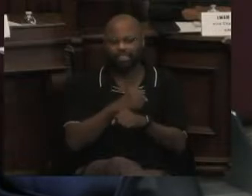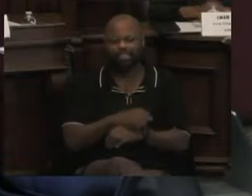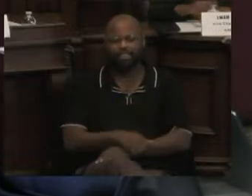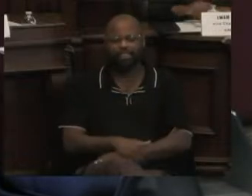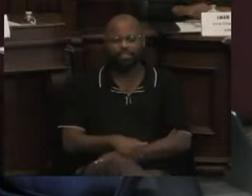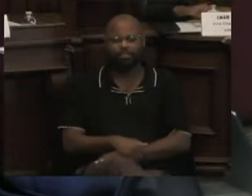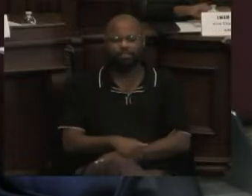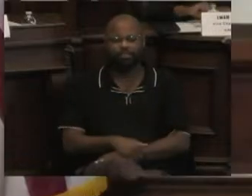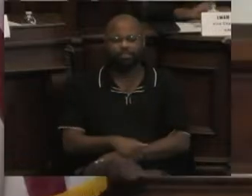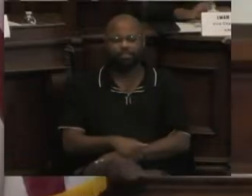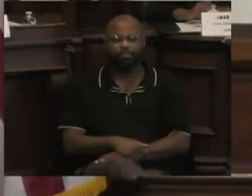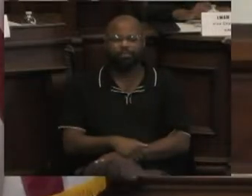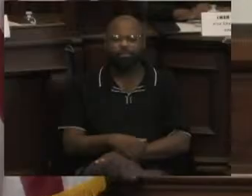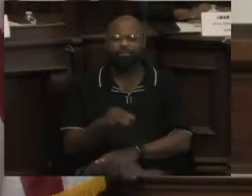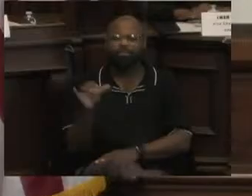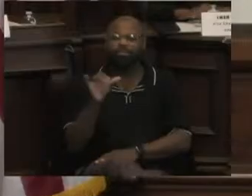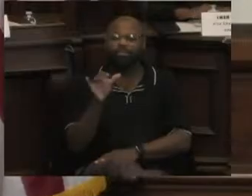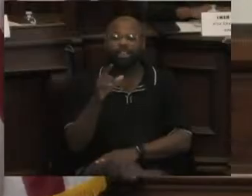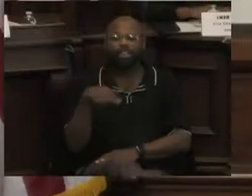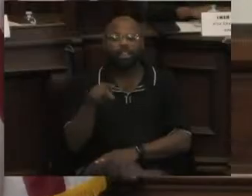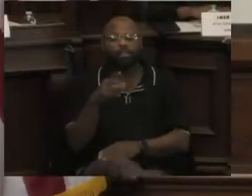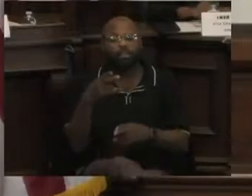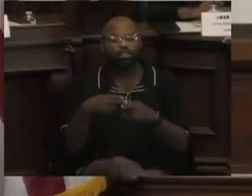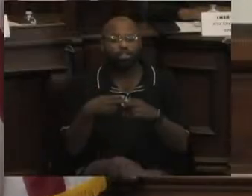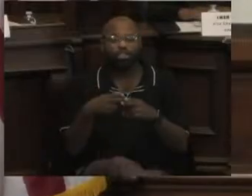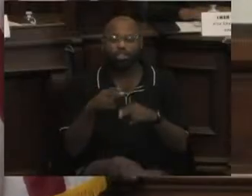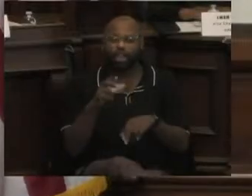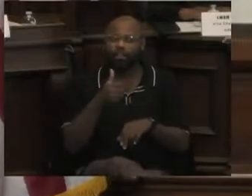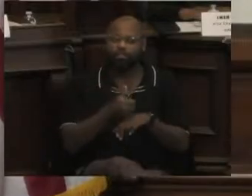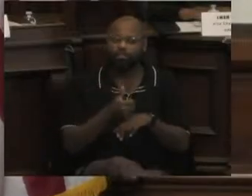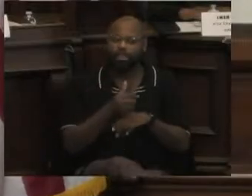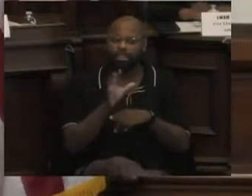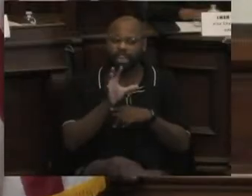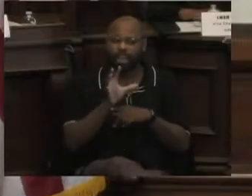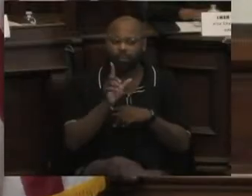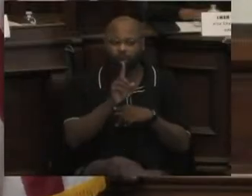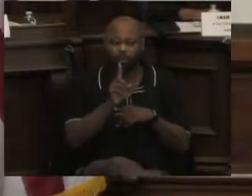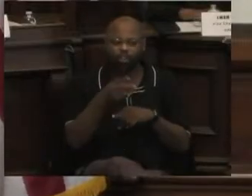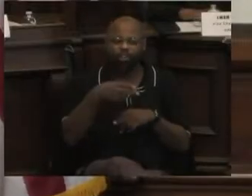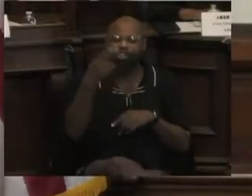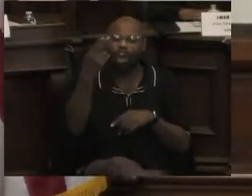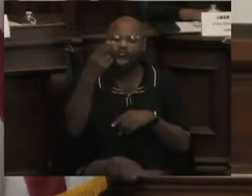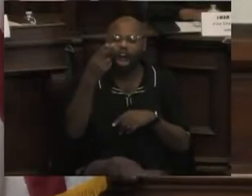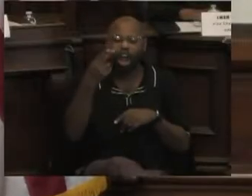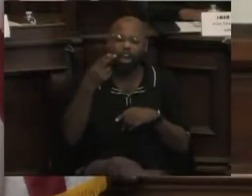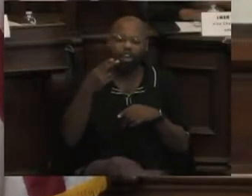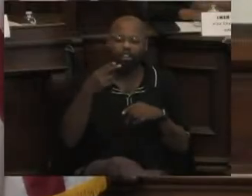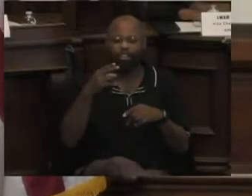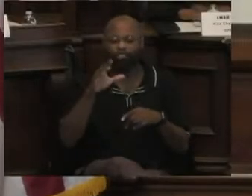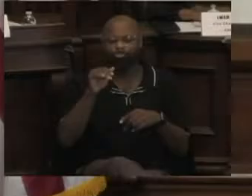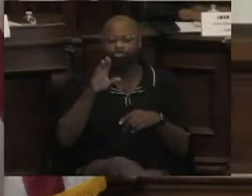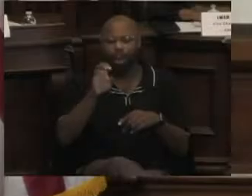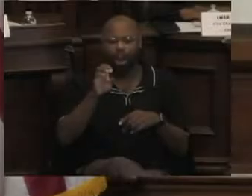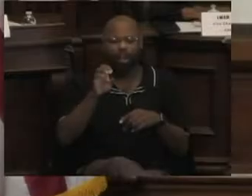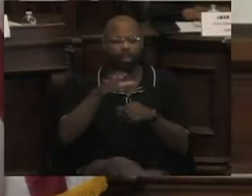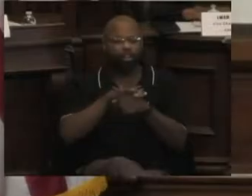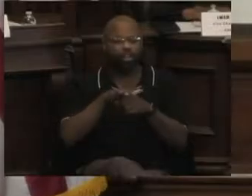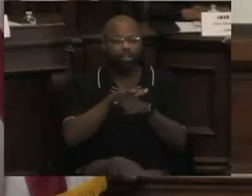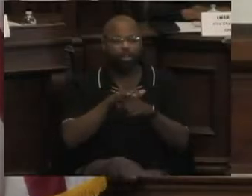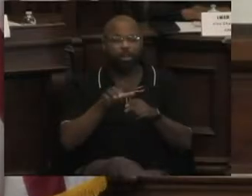correlation in statistics and the. As they said, that they